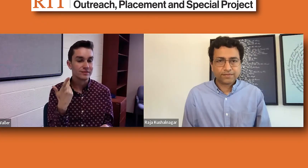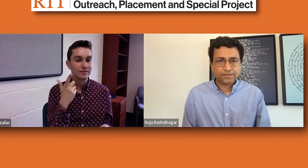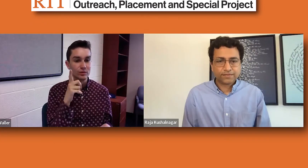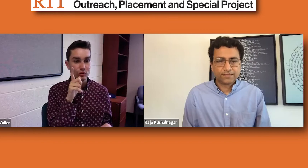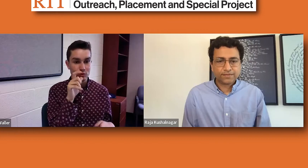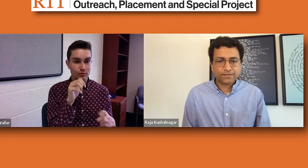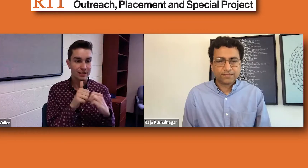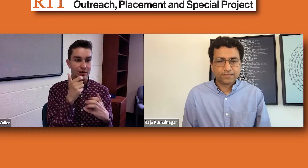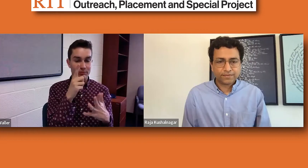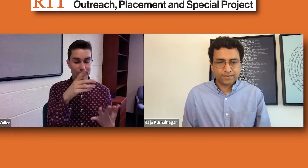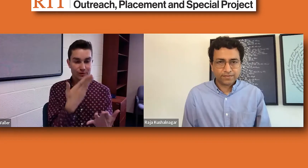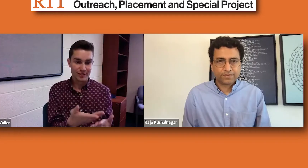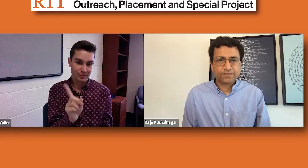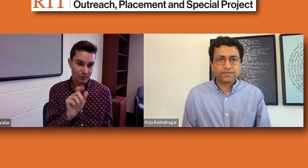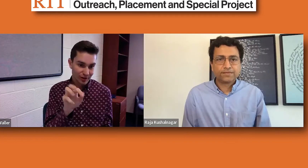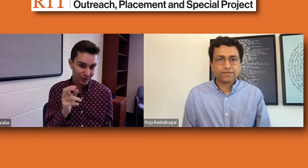who is somebody that helped you get to where you are